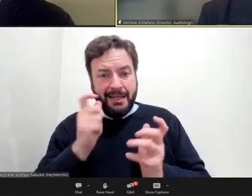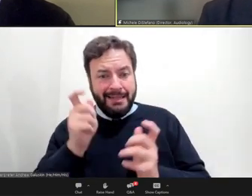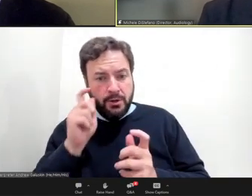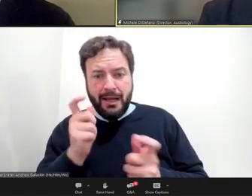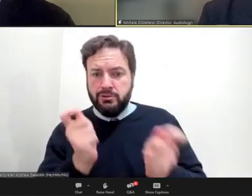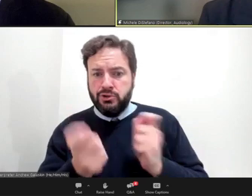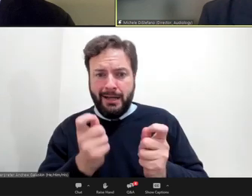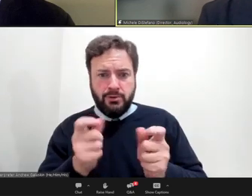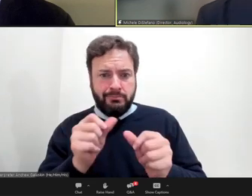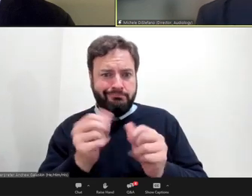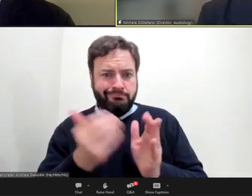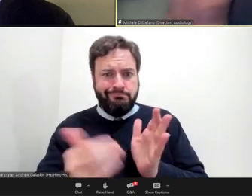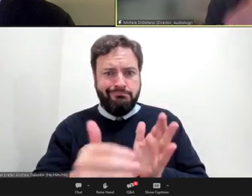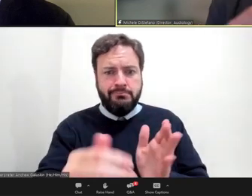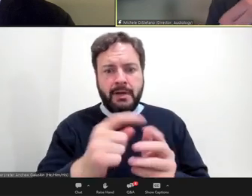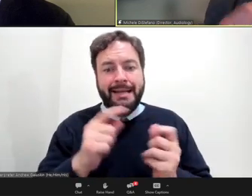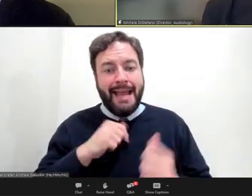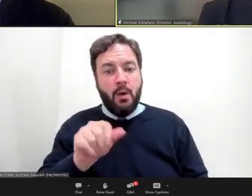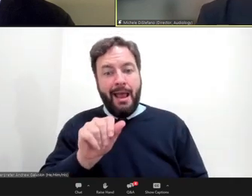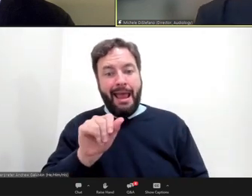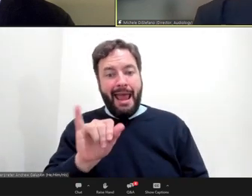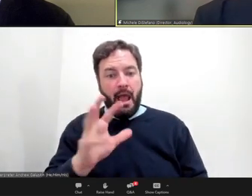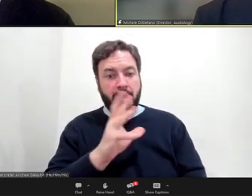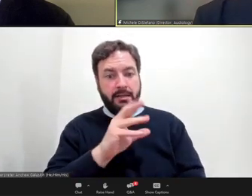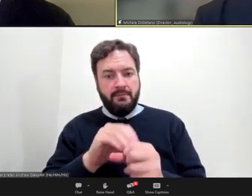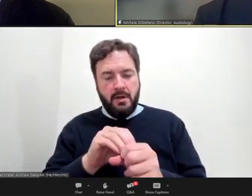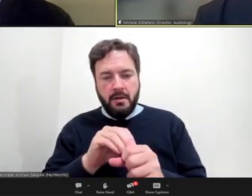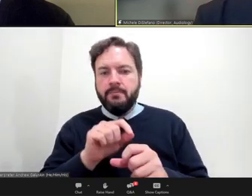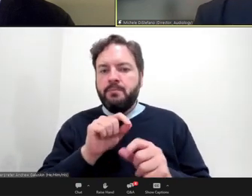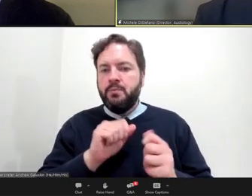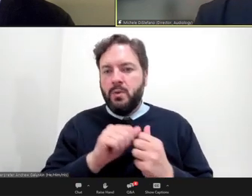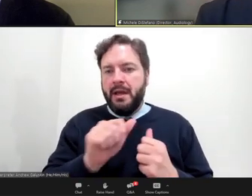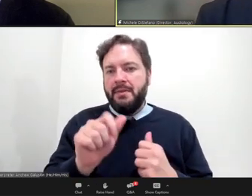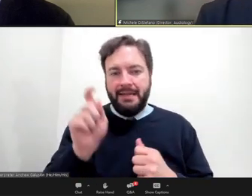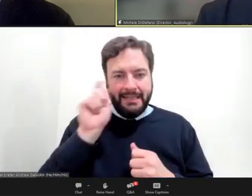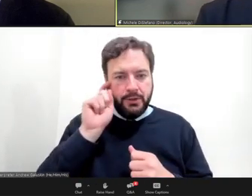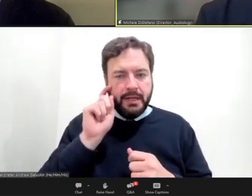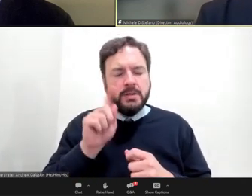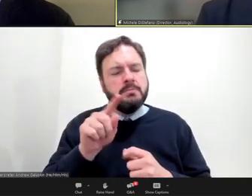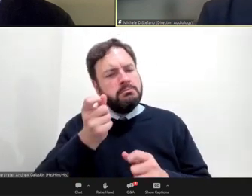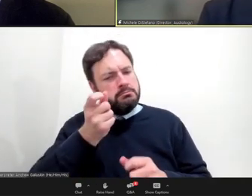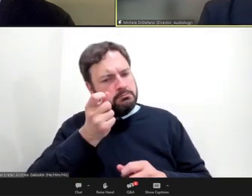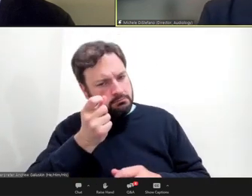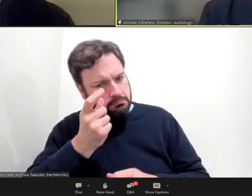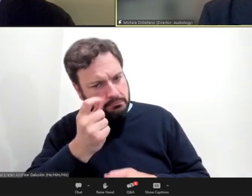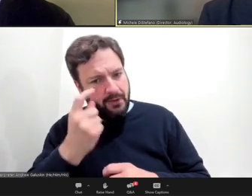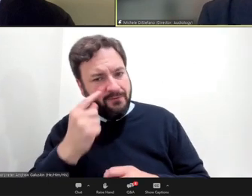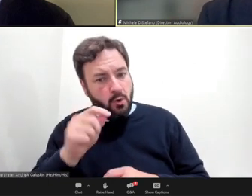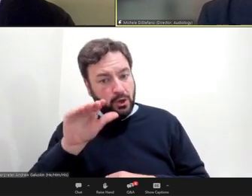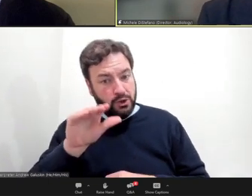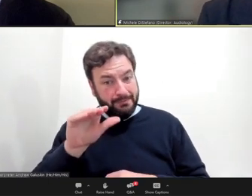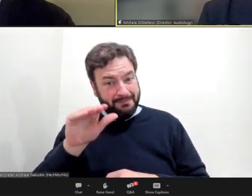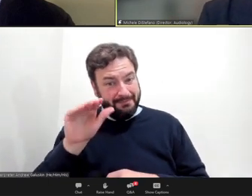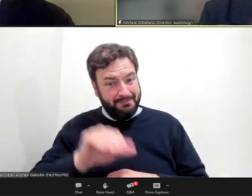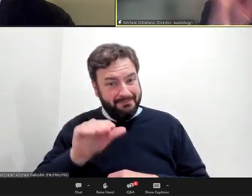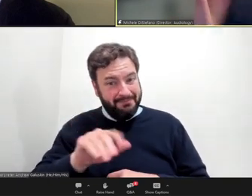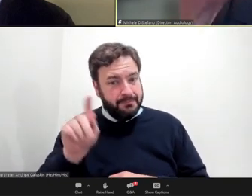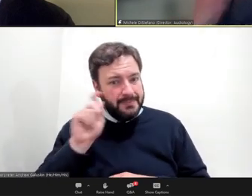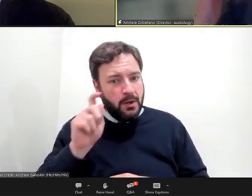Now artificial intelligence has entered some hearing aids as well. The thing to remember is for pediatrics for children -- we're often shutting off a lot of